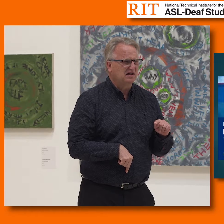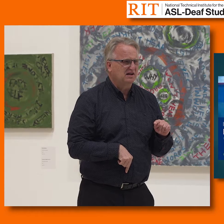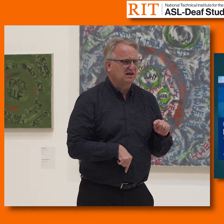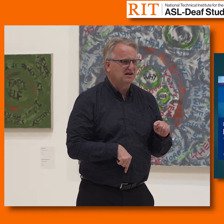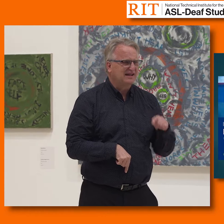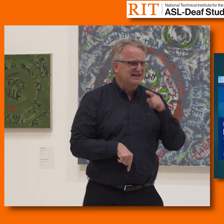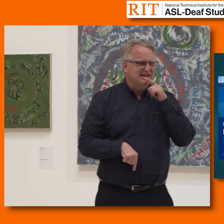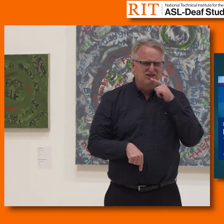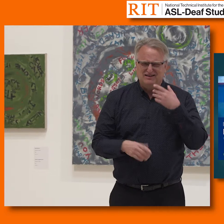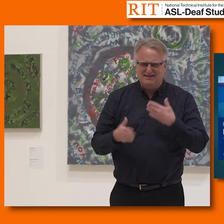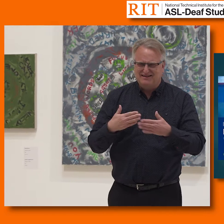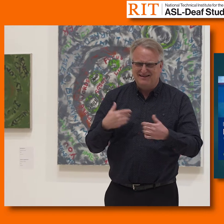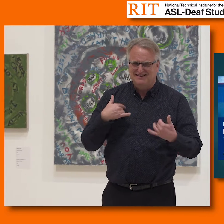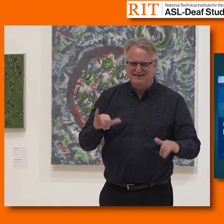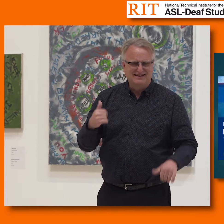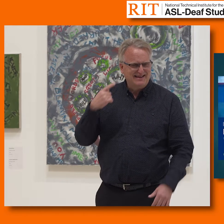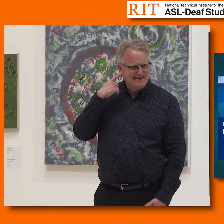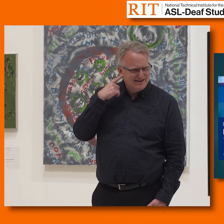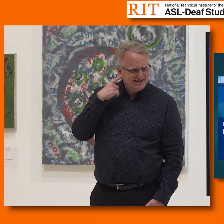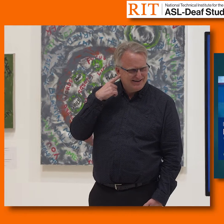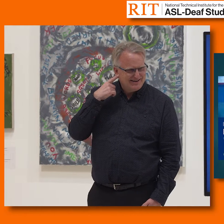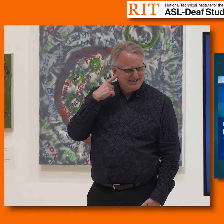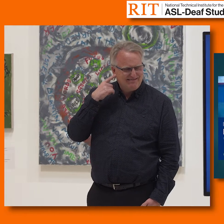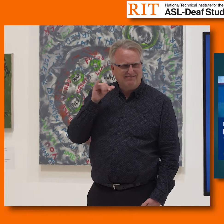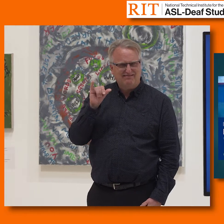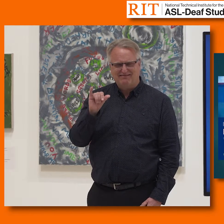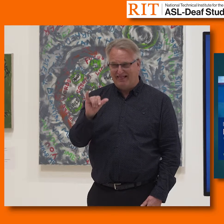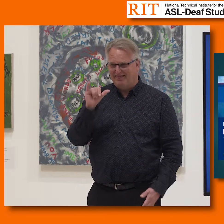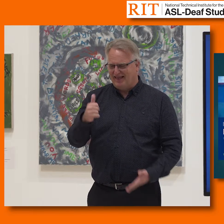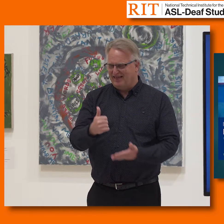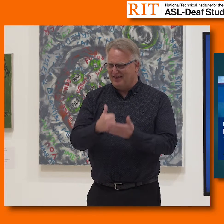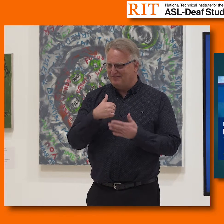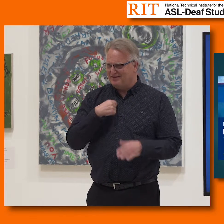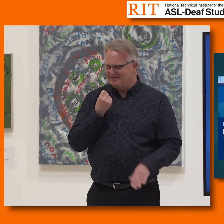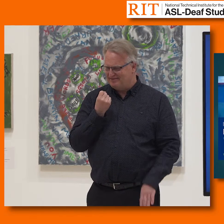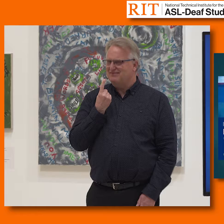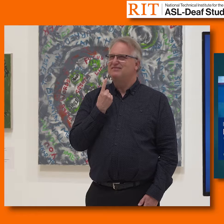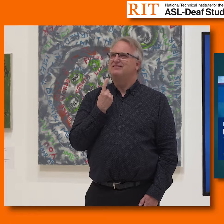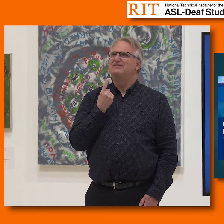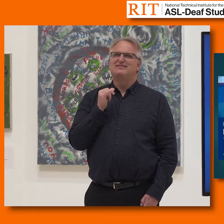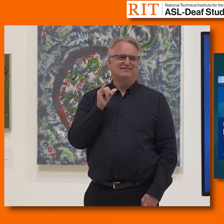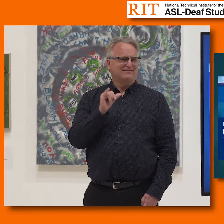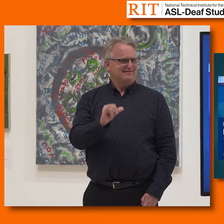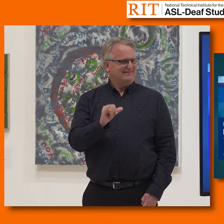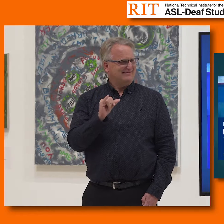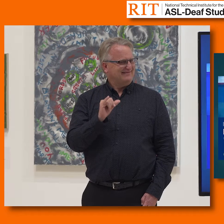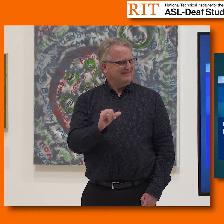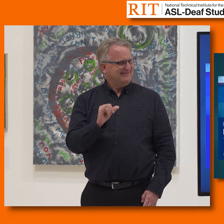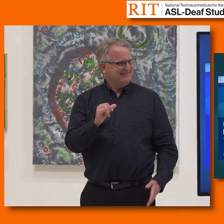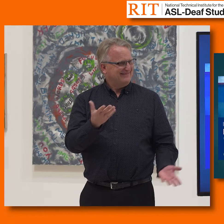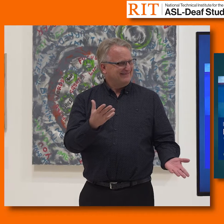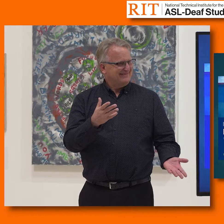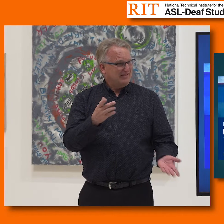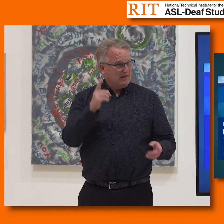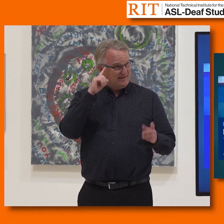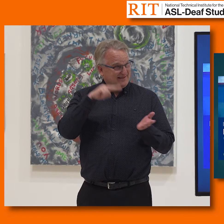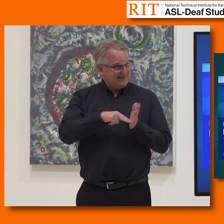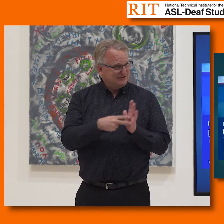the sound wouldn't transfer over to other people's rooms, but the hearing student could hear the music despite the door being closed.